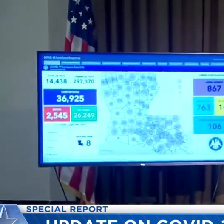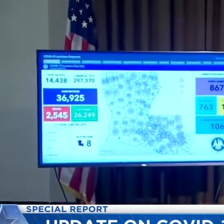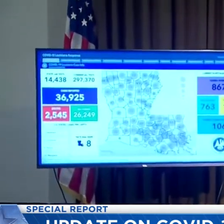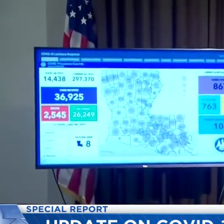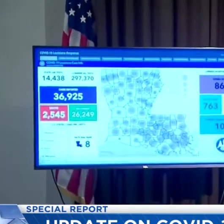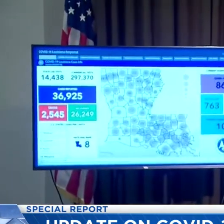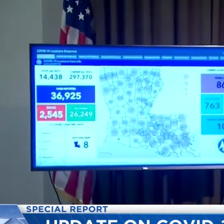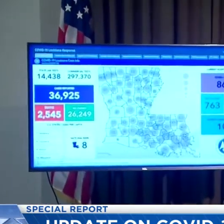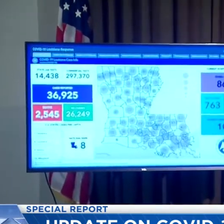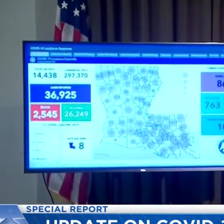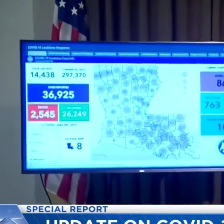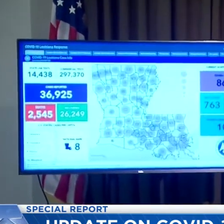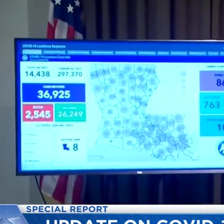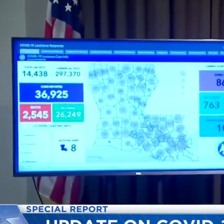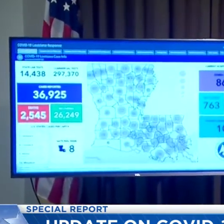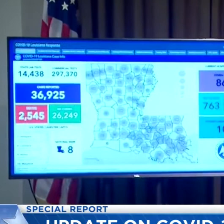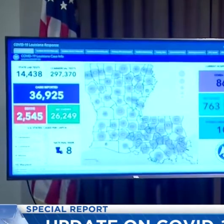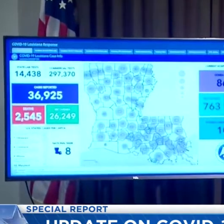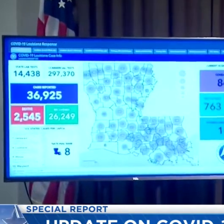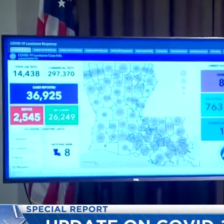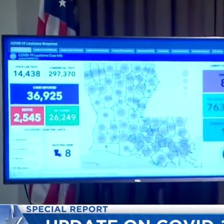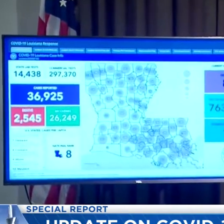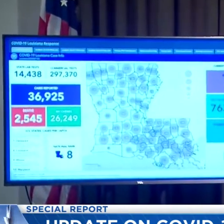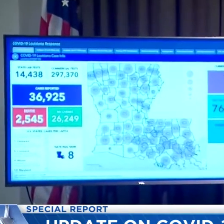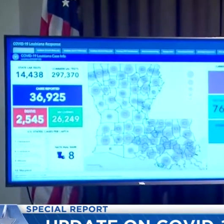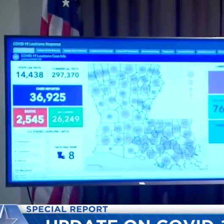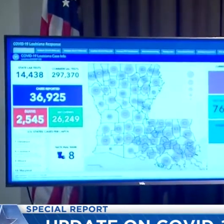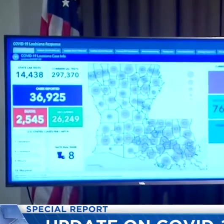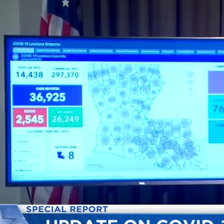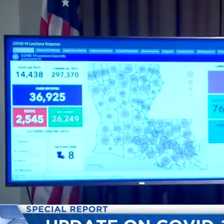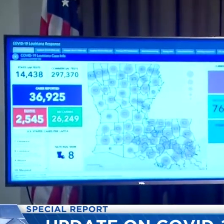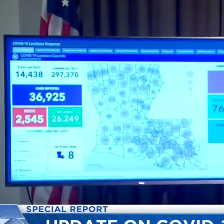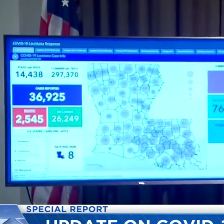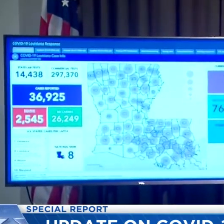IF YOU JUST DO THEMATH , OBVIOUSLY, WE ARE LOOKING